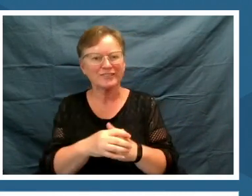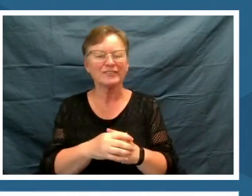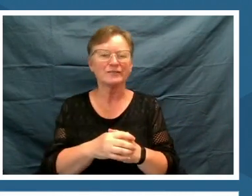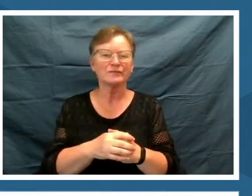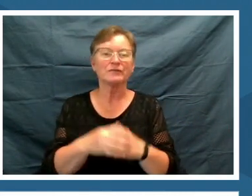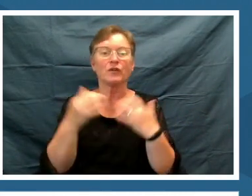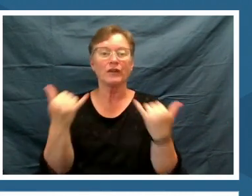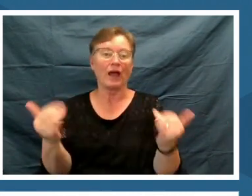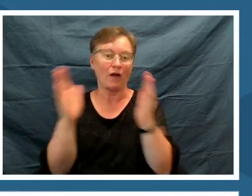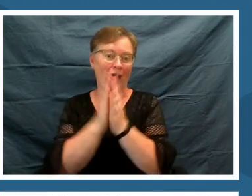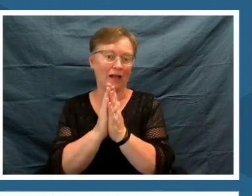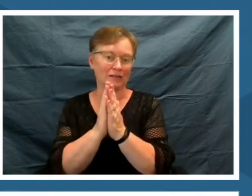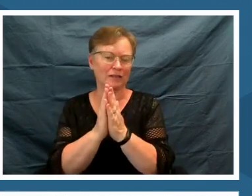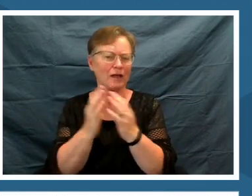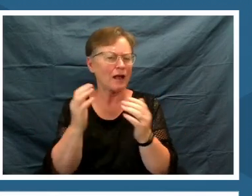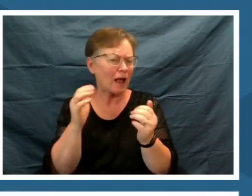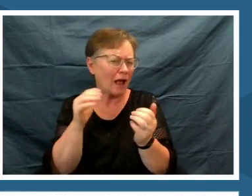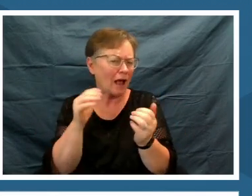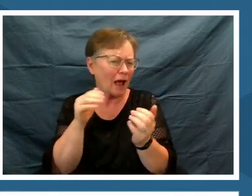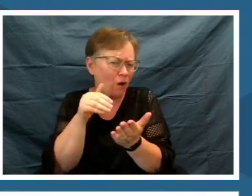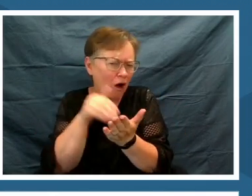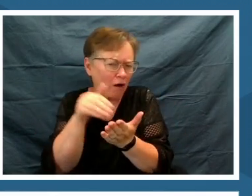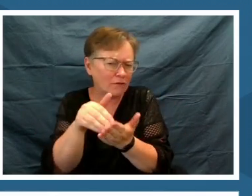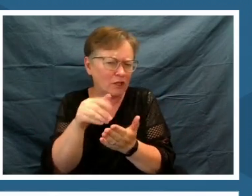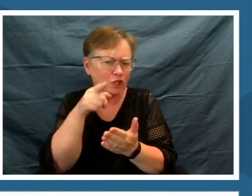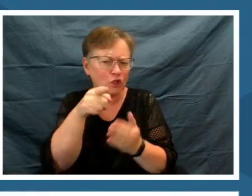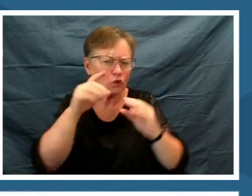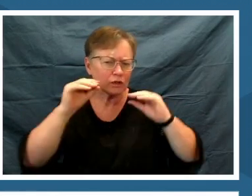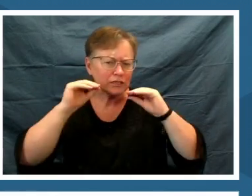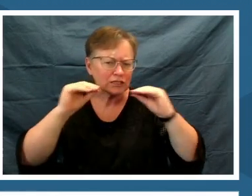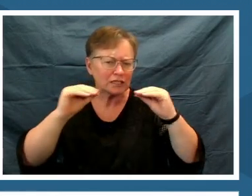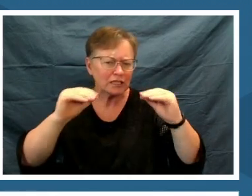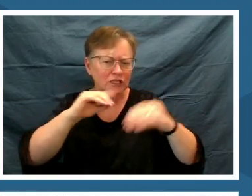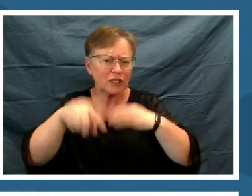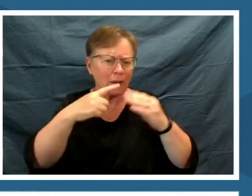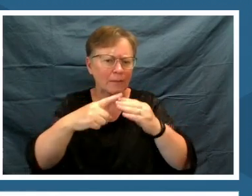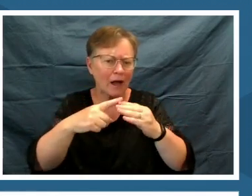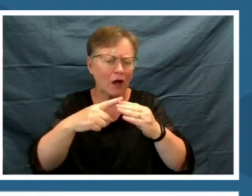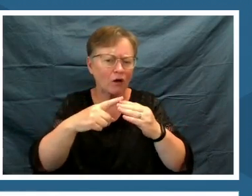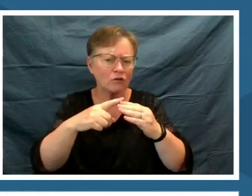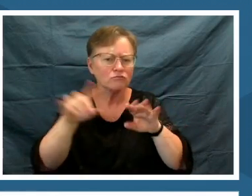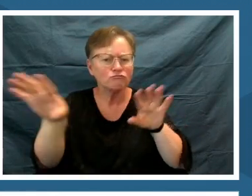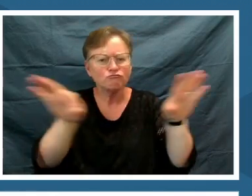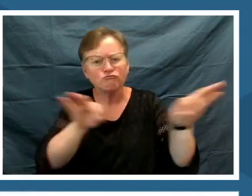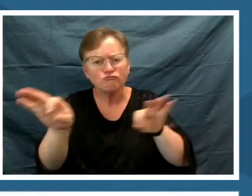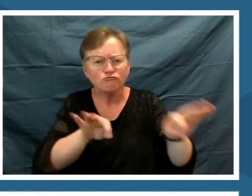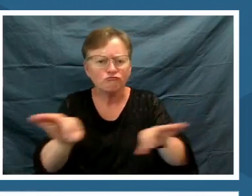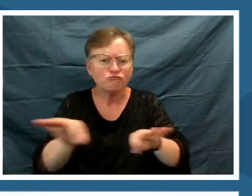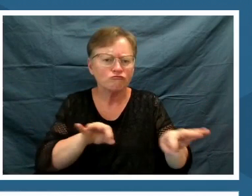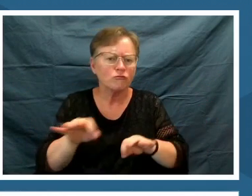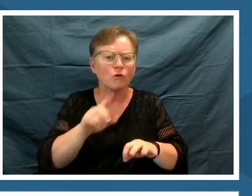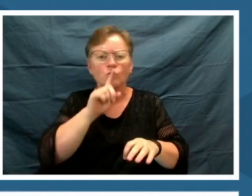how often do you teach about transdisciplinary real world